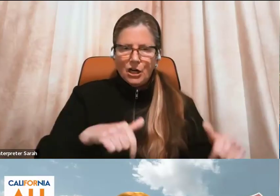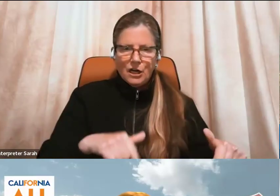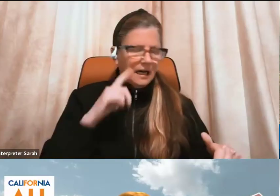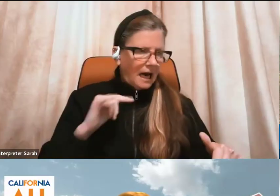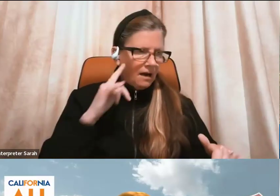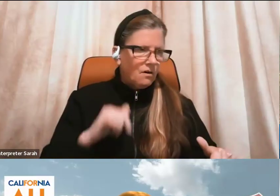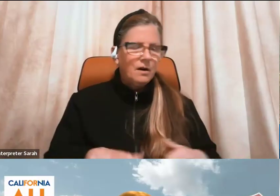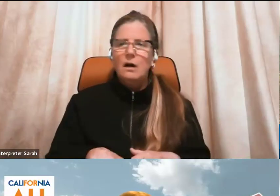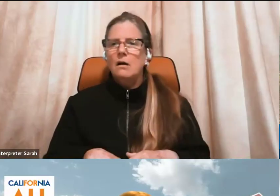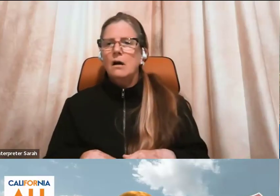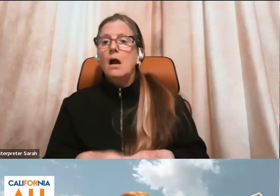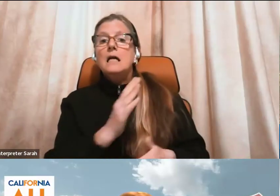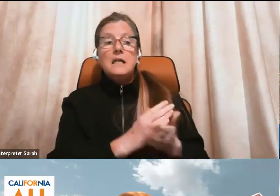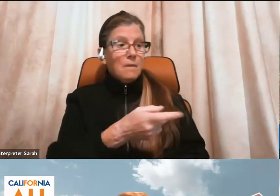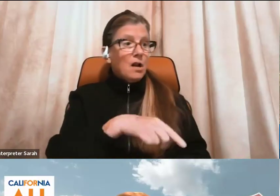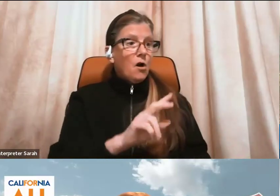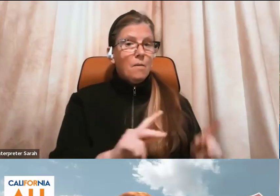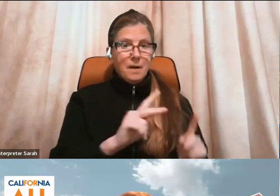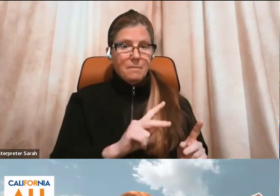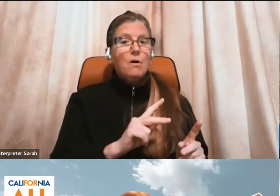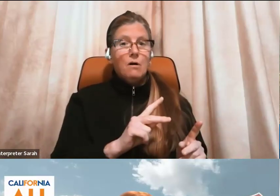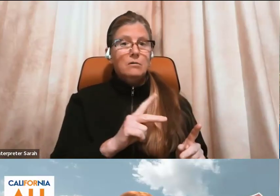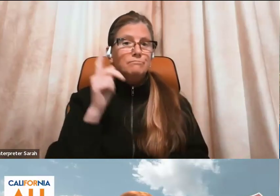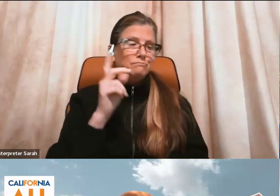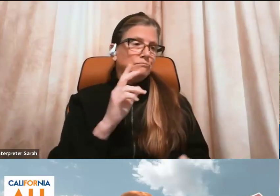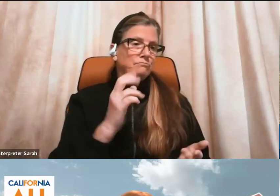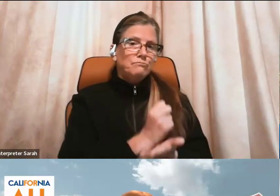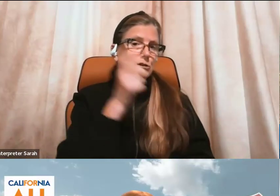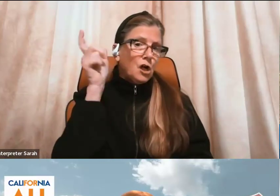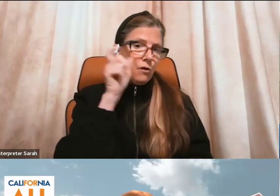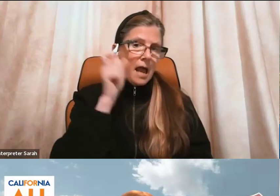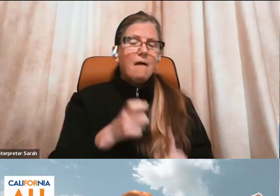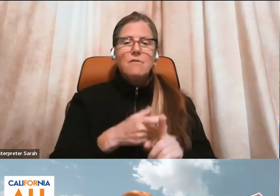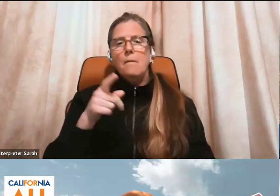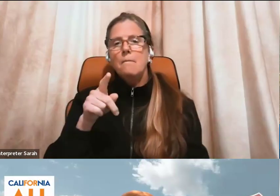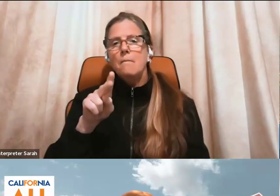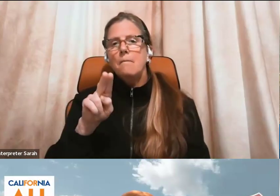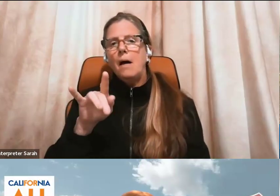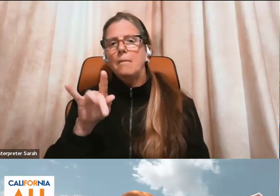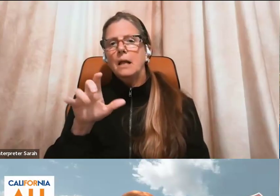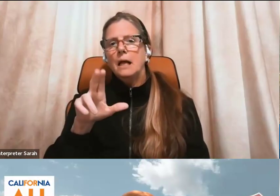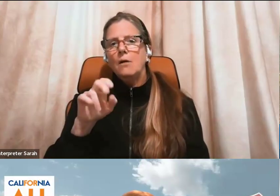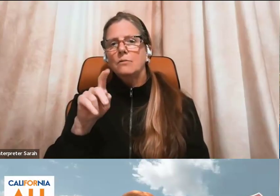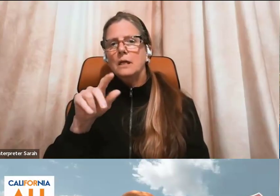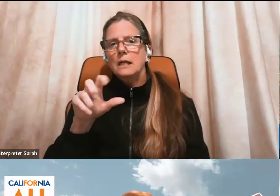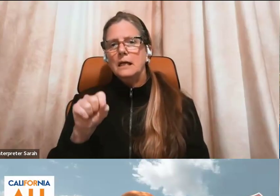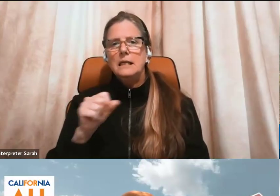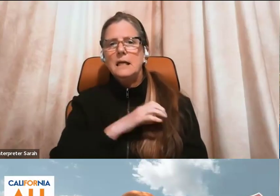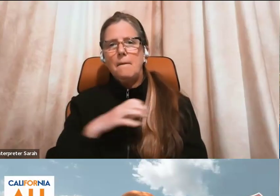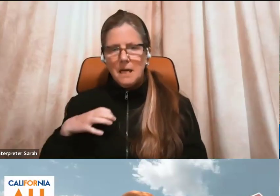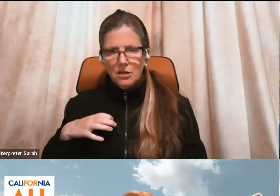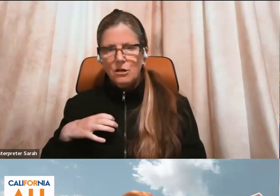some of those folks are funded by grants from the Public Utilities Commission's Adoption